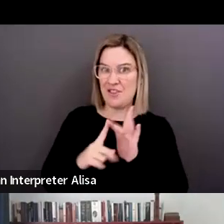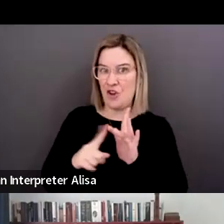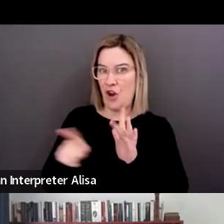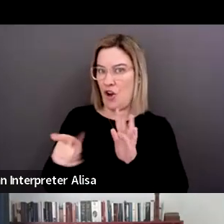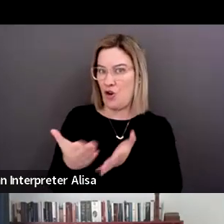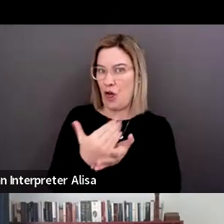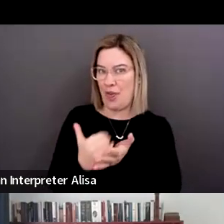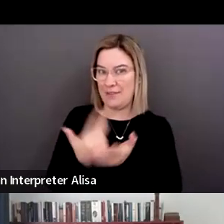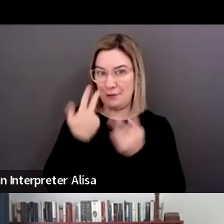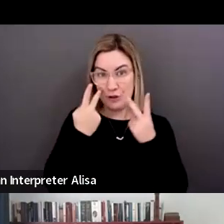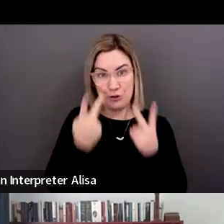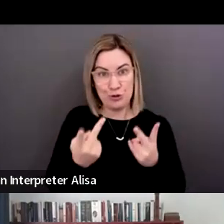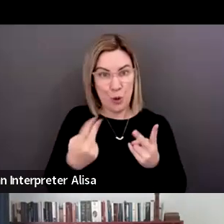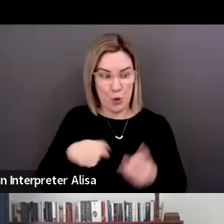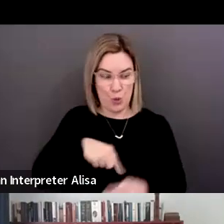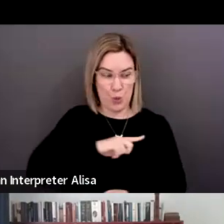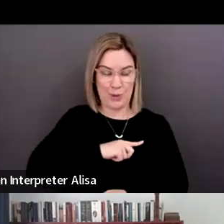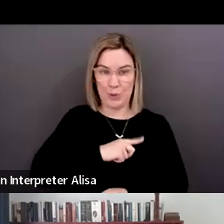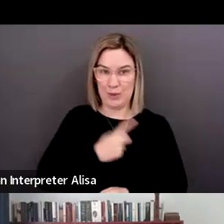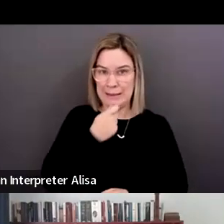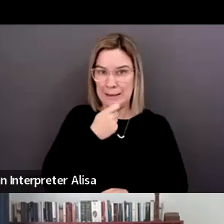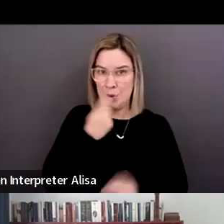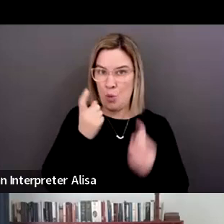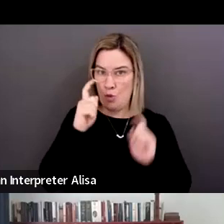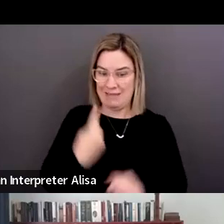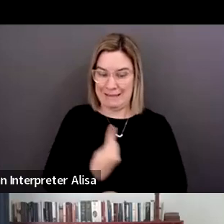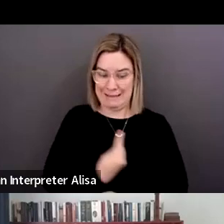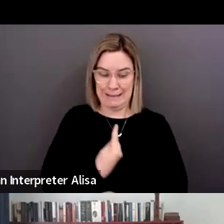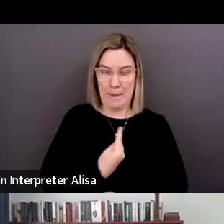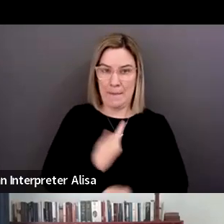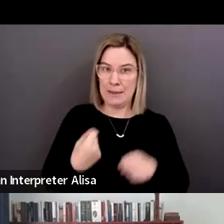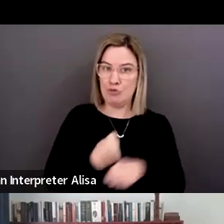guess, the seat of power and what we can do, kind of, as artists, as pvi